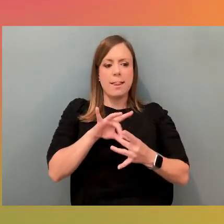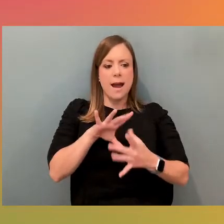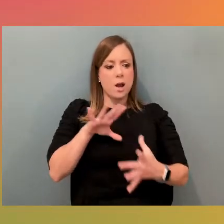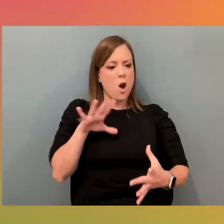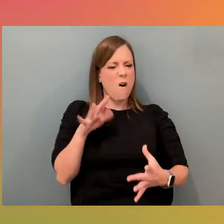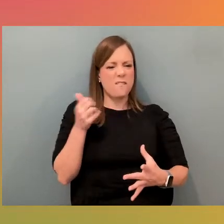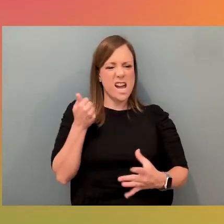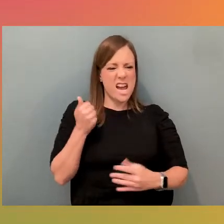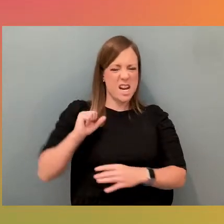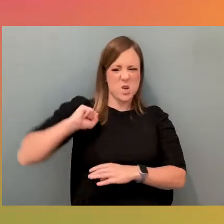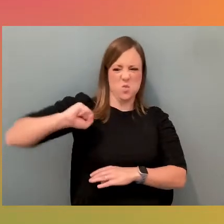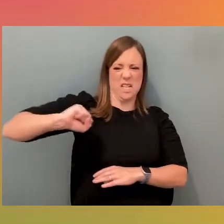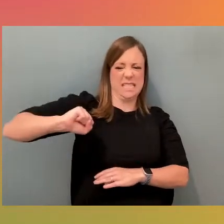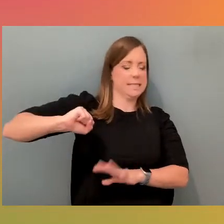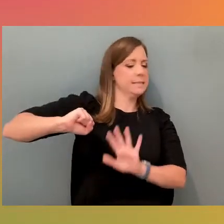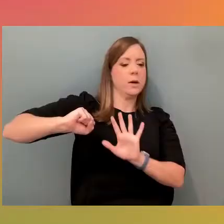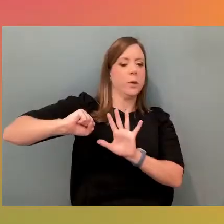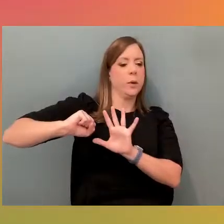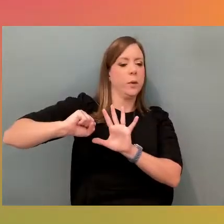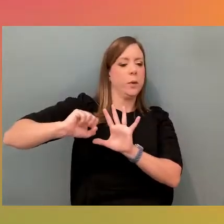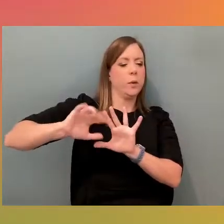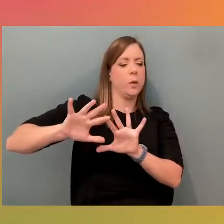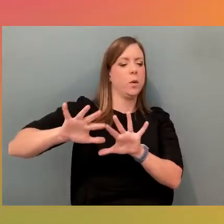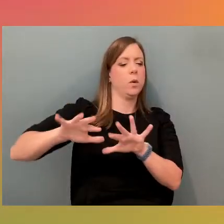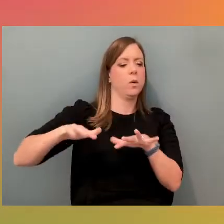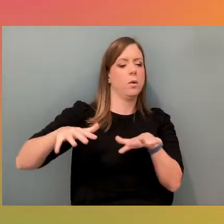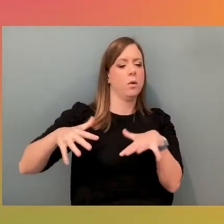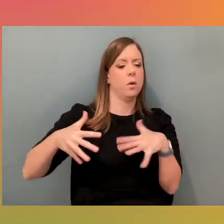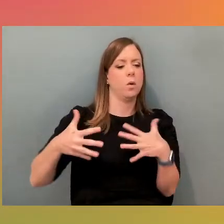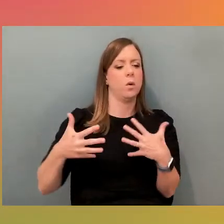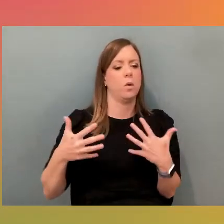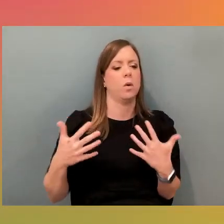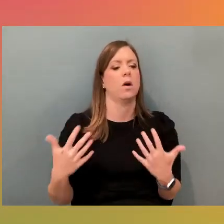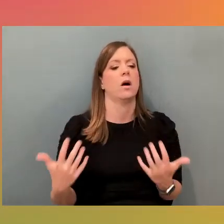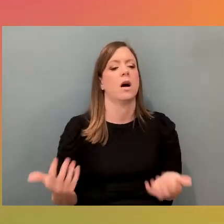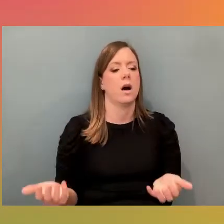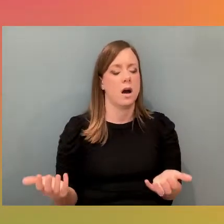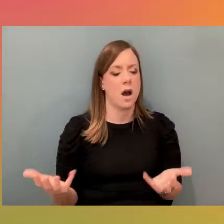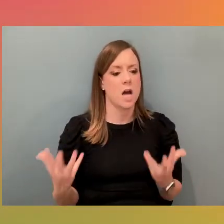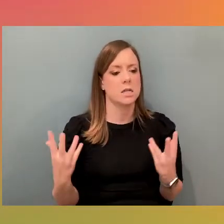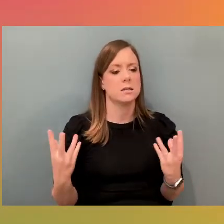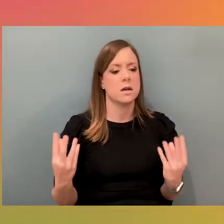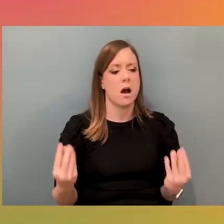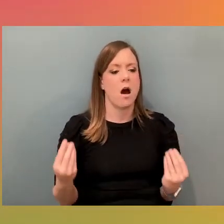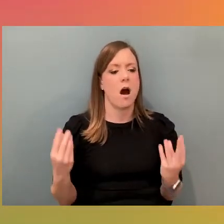JAW. BREATH INTO YOUR BELLY.